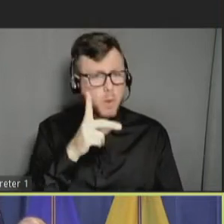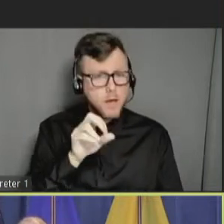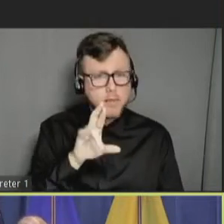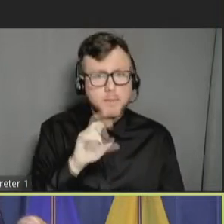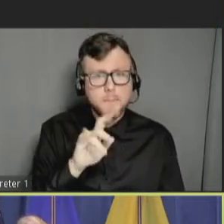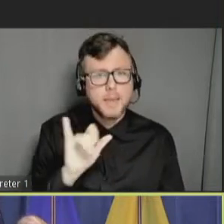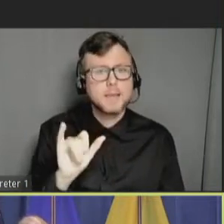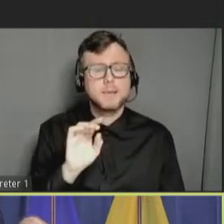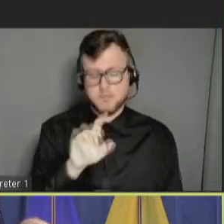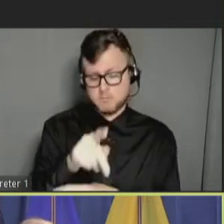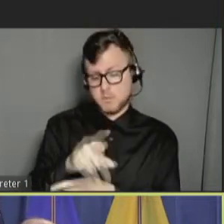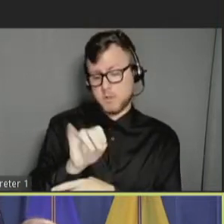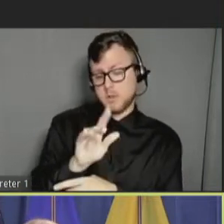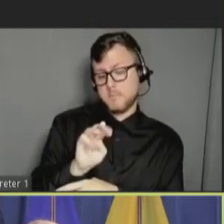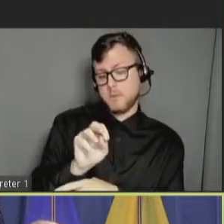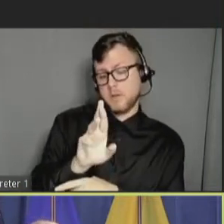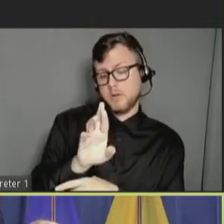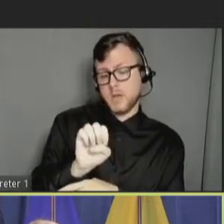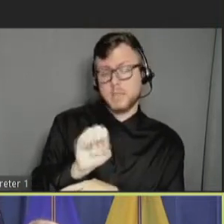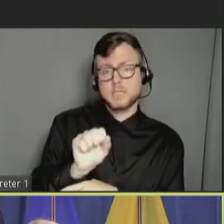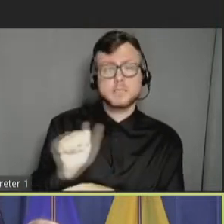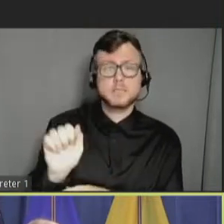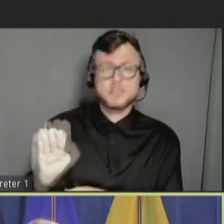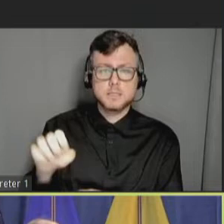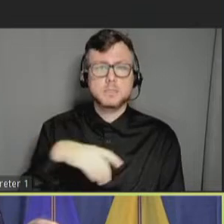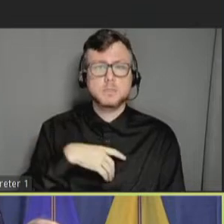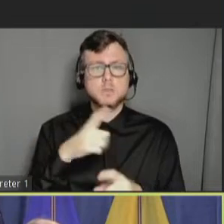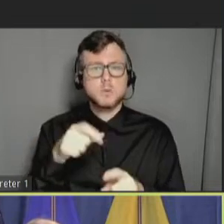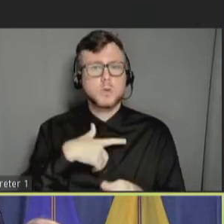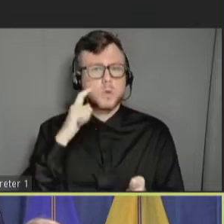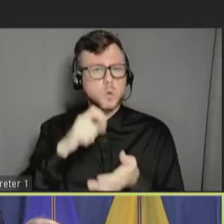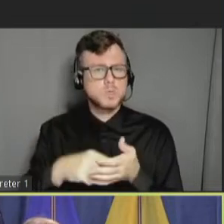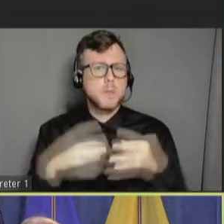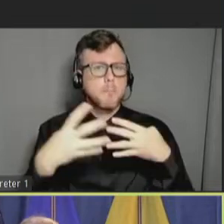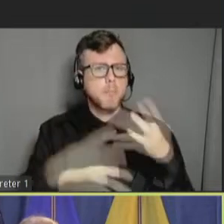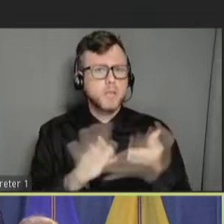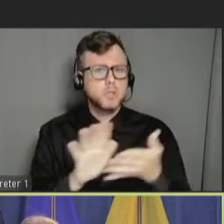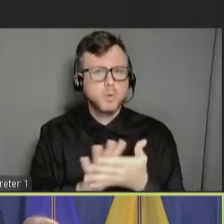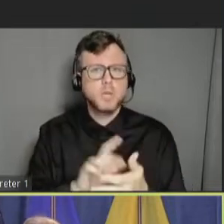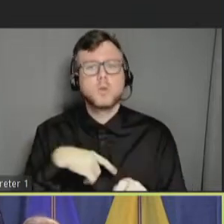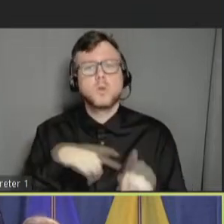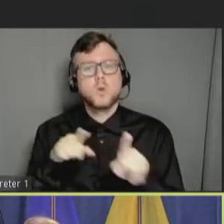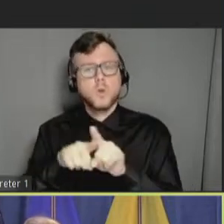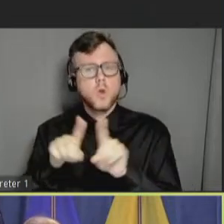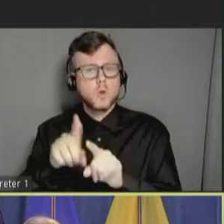but we also find them in the liver. When we used a surrogate challenge model,